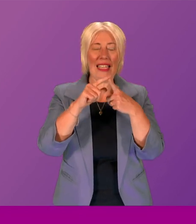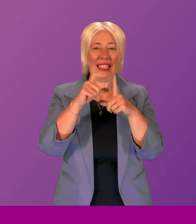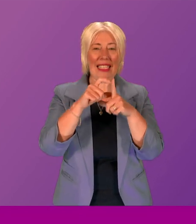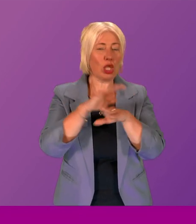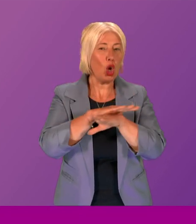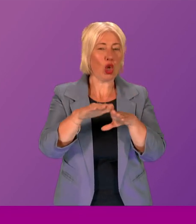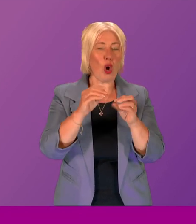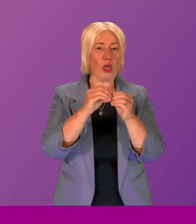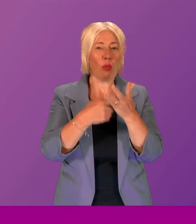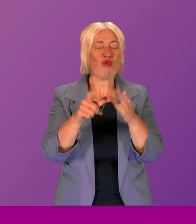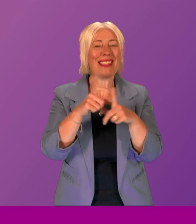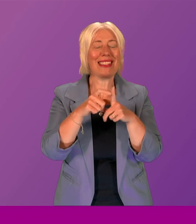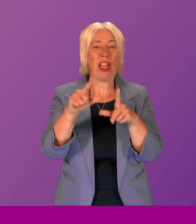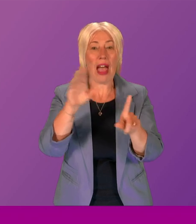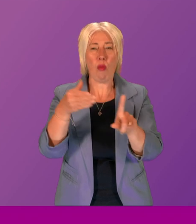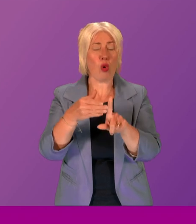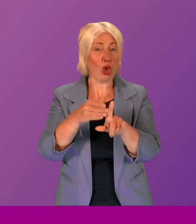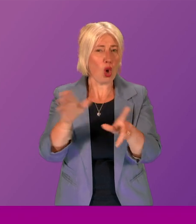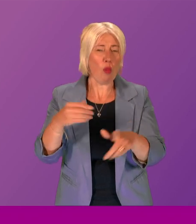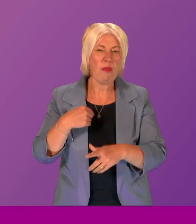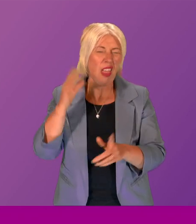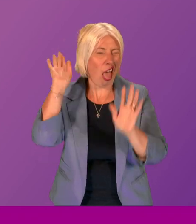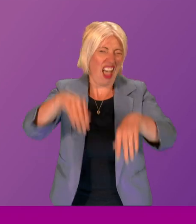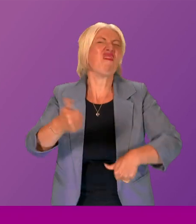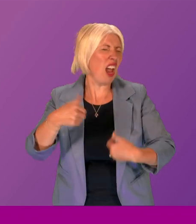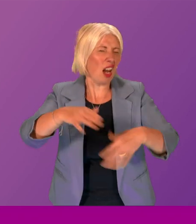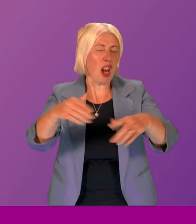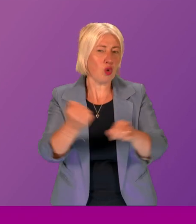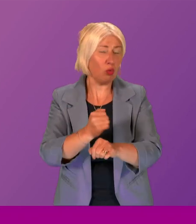one that we have taken lightly at all; we have had to respond to circumstances in other parts